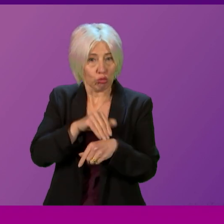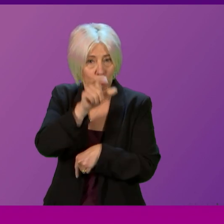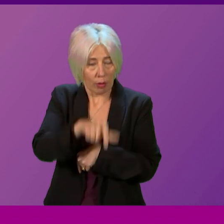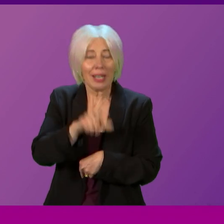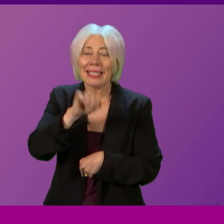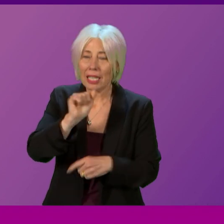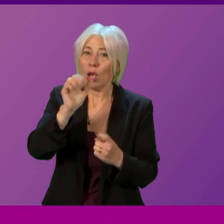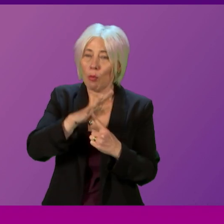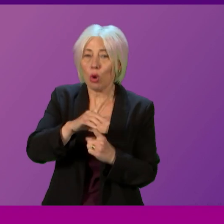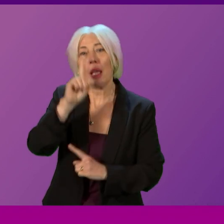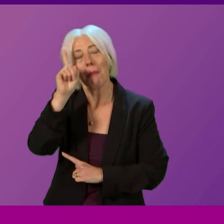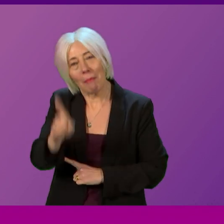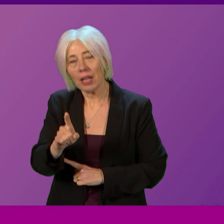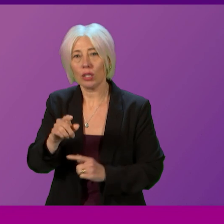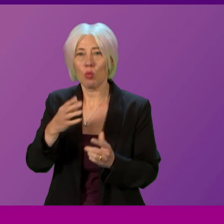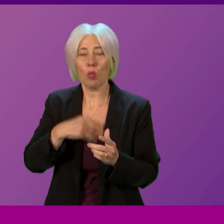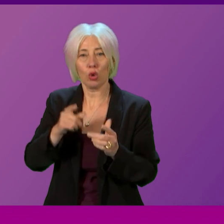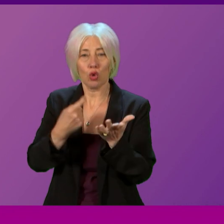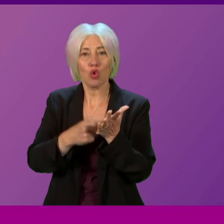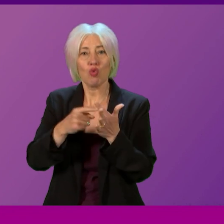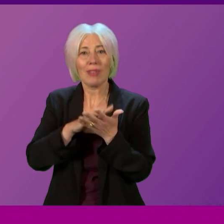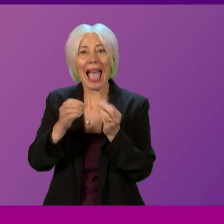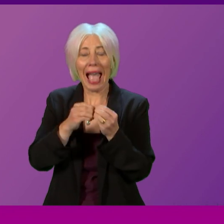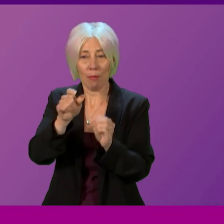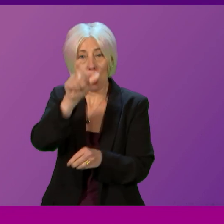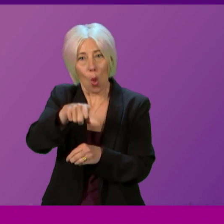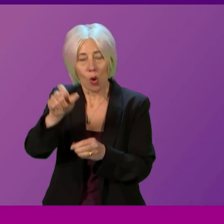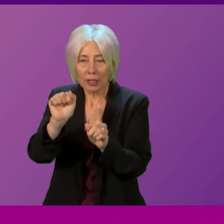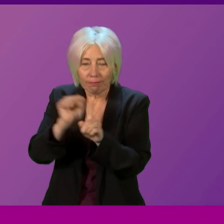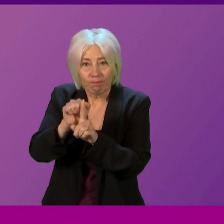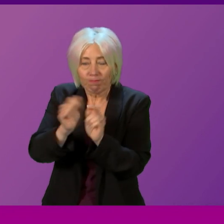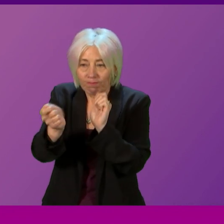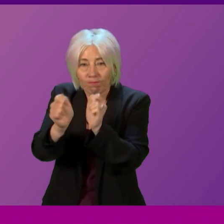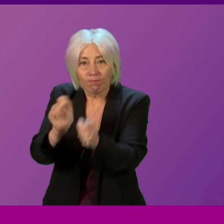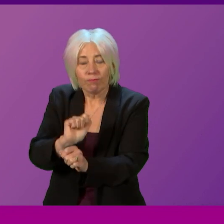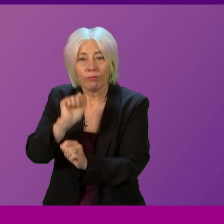which also seeks to rehabilitate people who commit crimes and to reduce reoffending, which